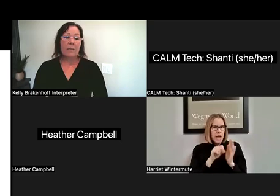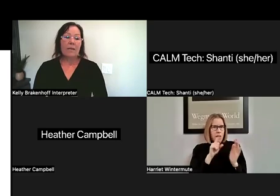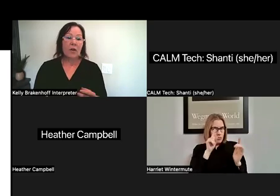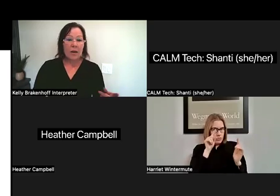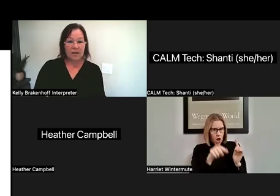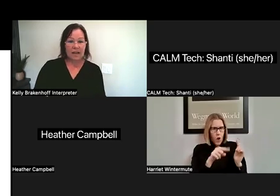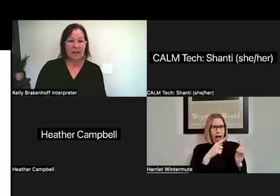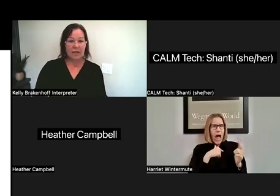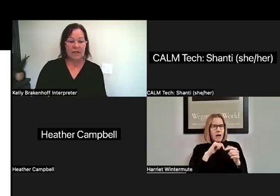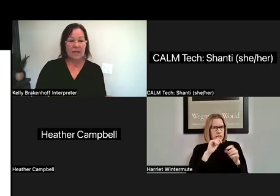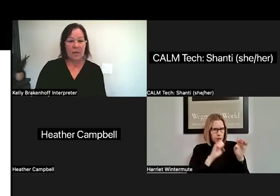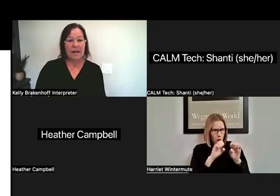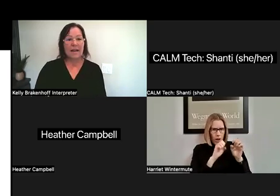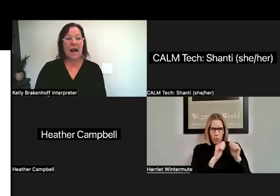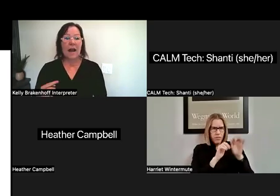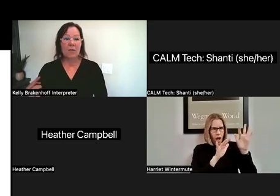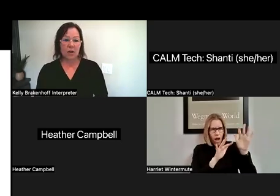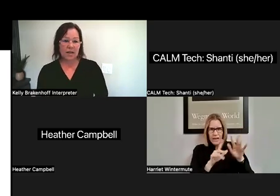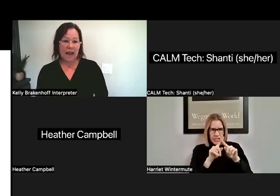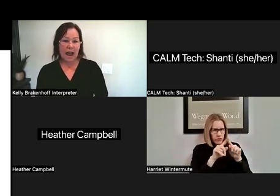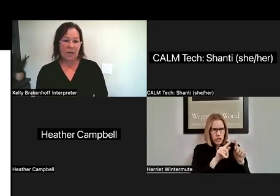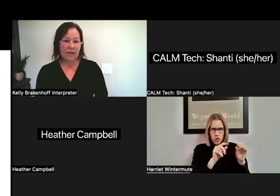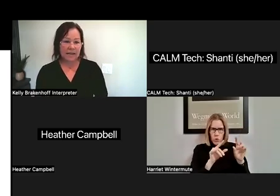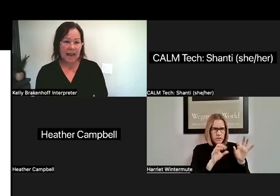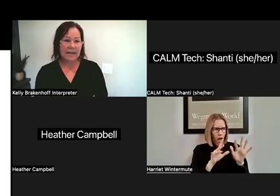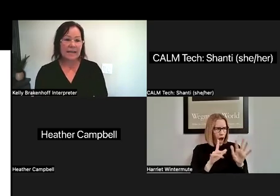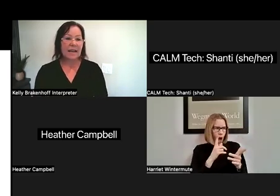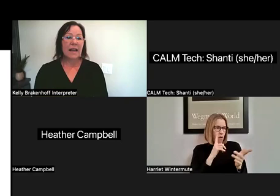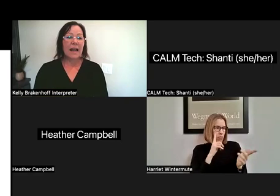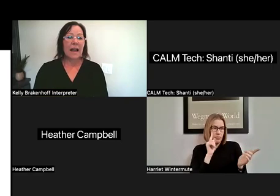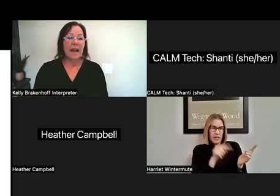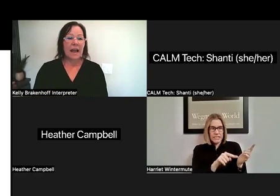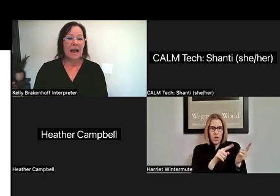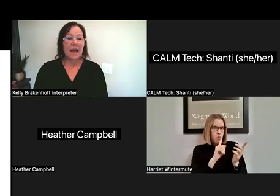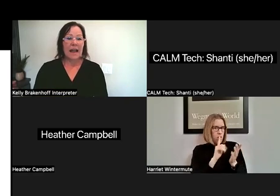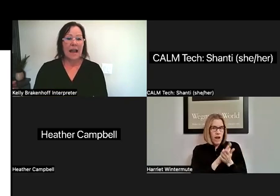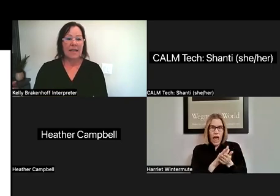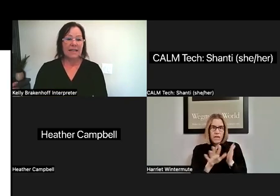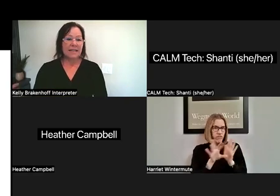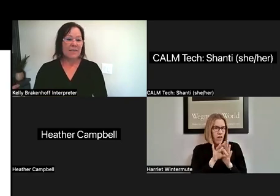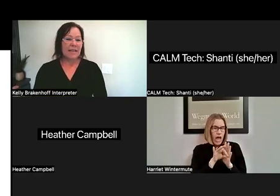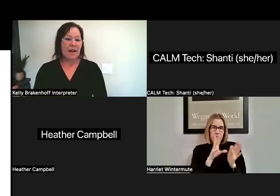Before I worked at the University of Nebraska I worked at Iowa state, and this is something that